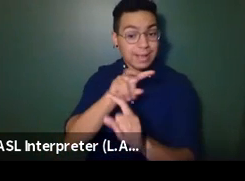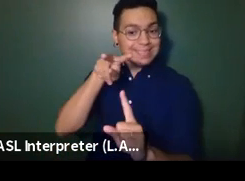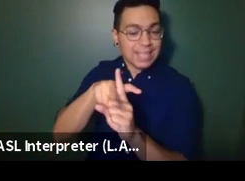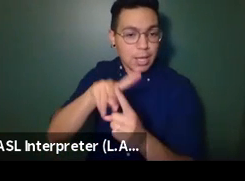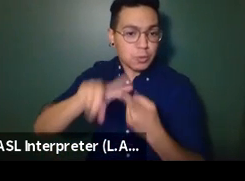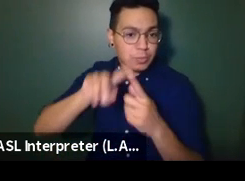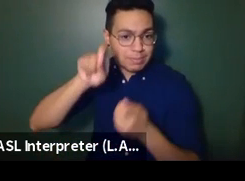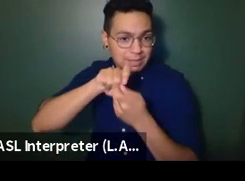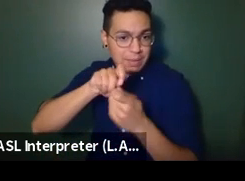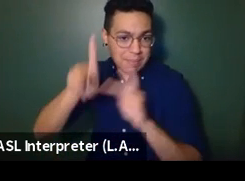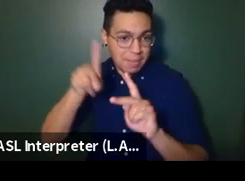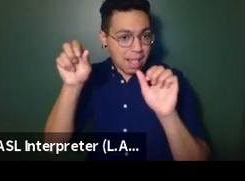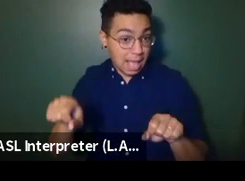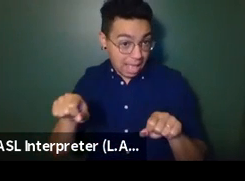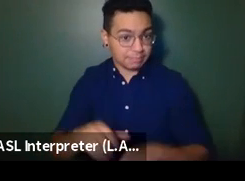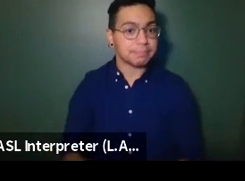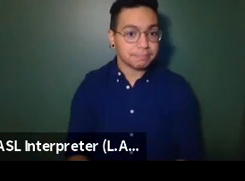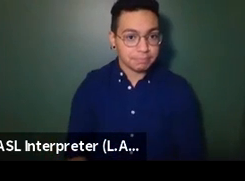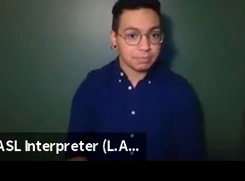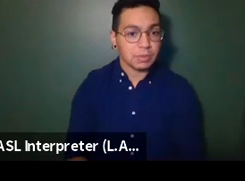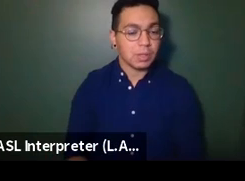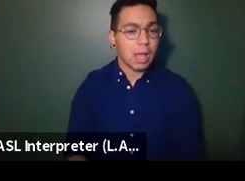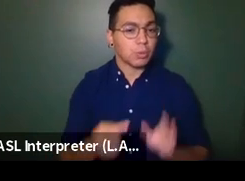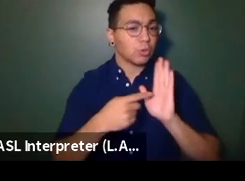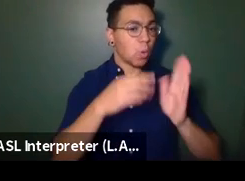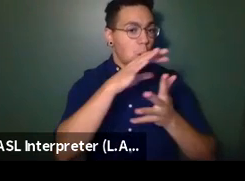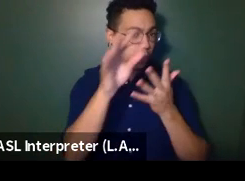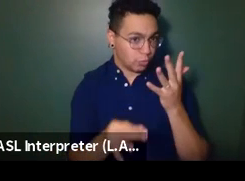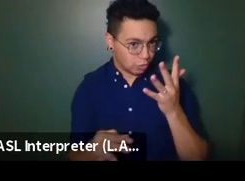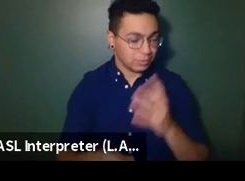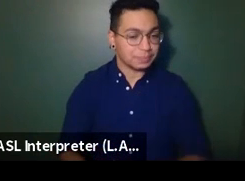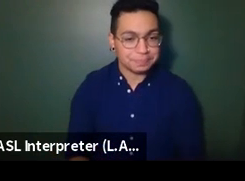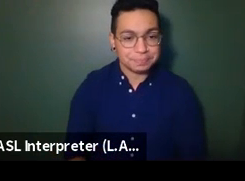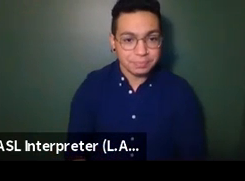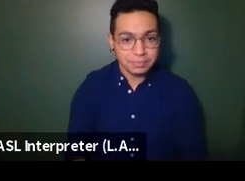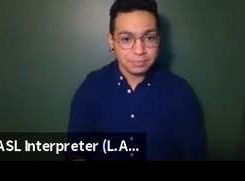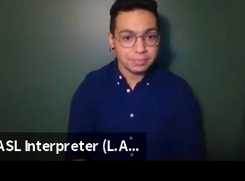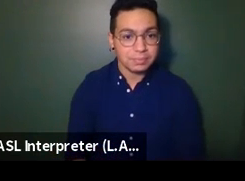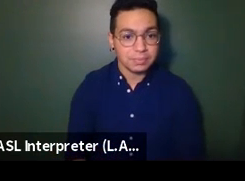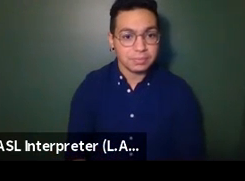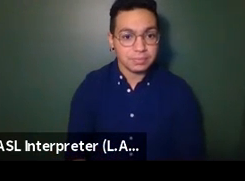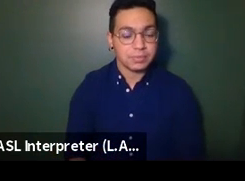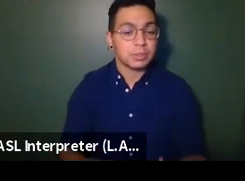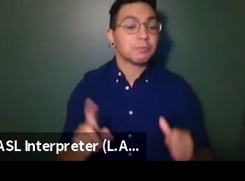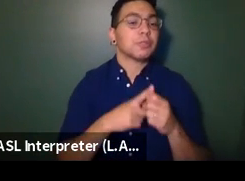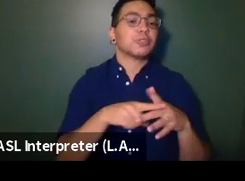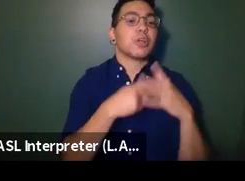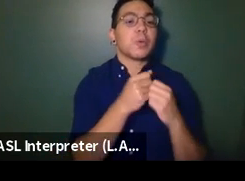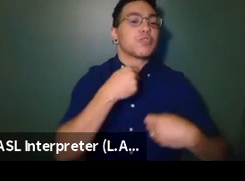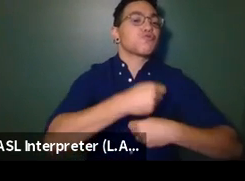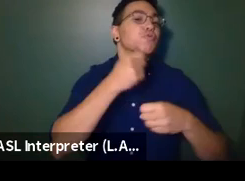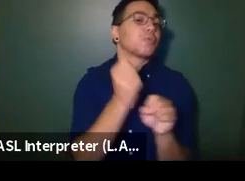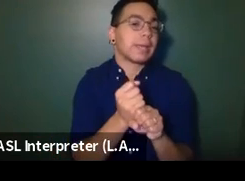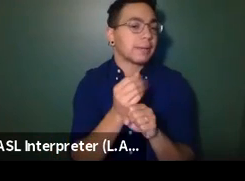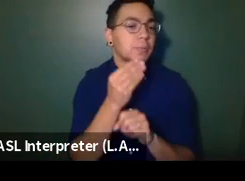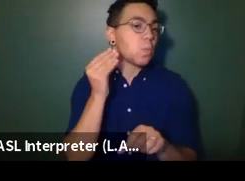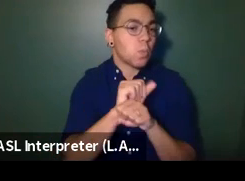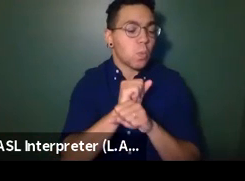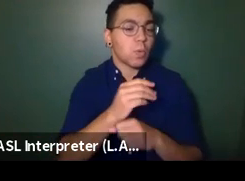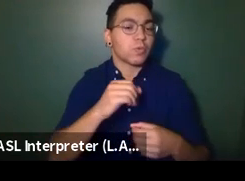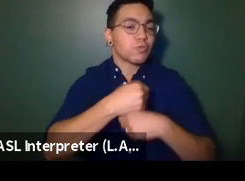Katherine Livick - ESD 112: And you're going to see the options that we have as we move through here. So I'm going to start by creating an assignment with this blue Create button.